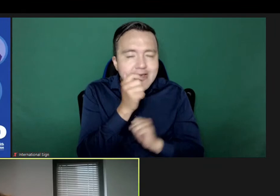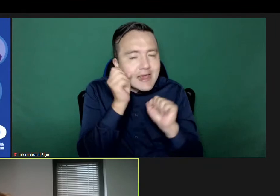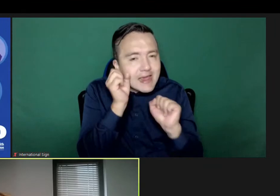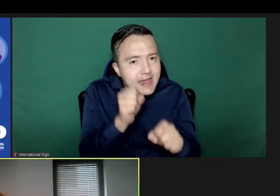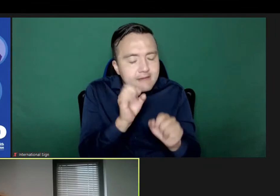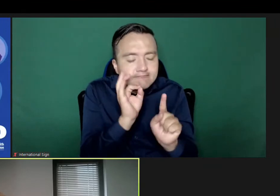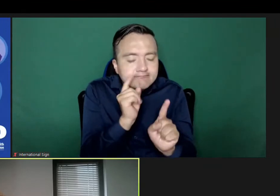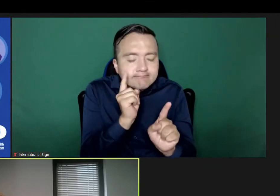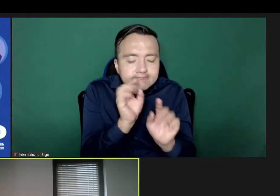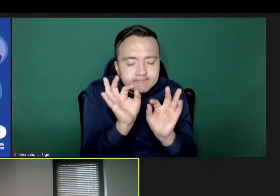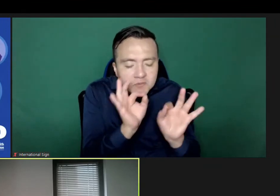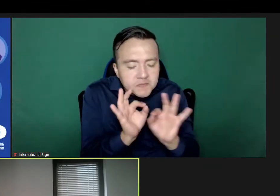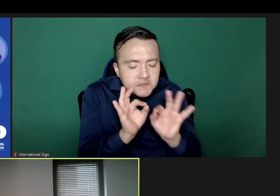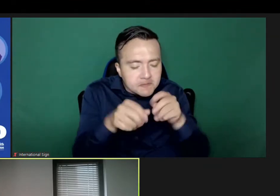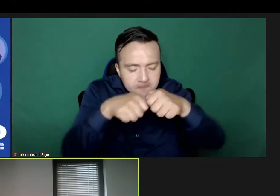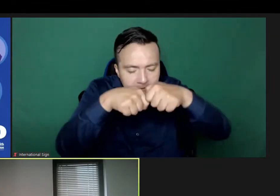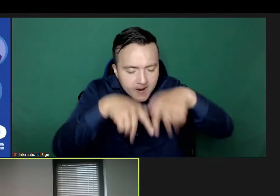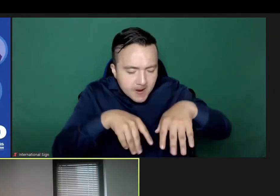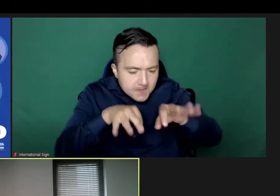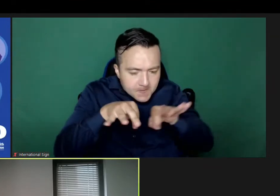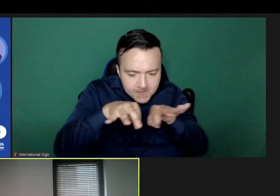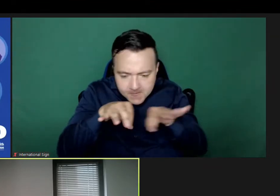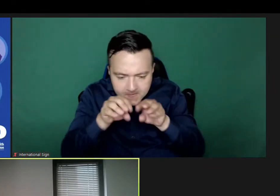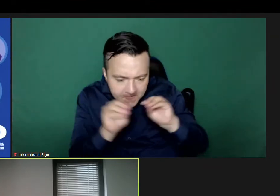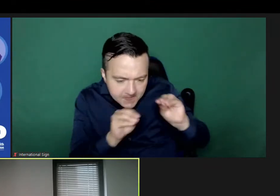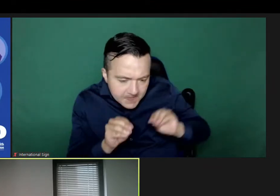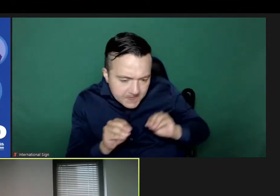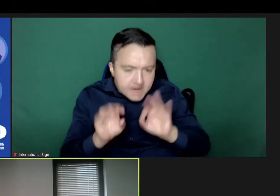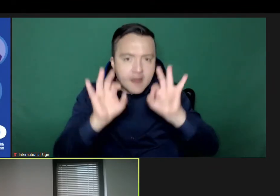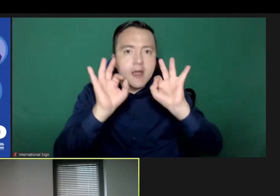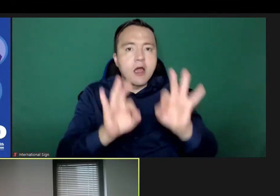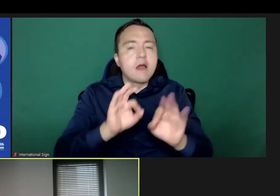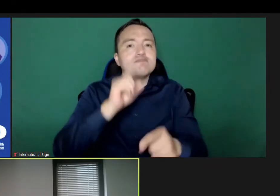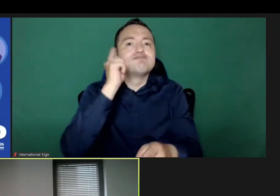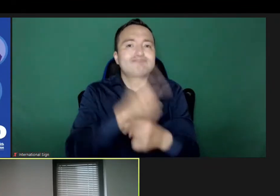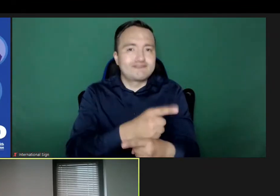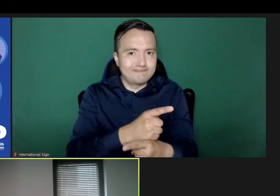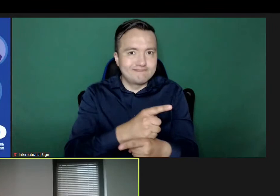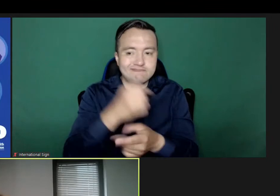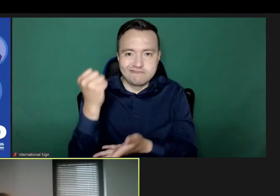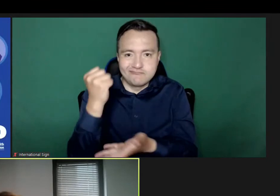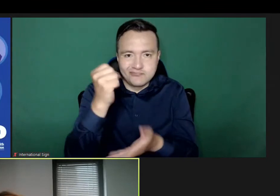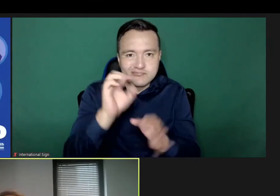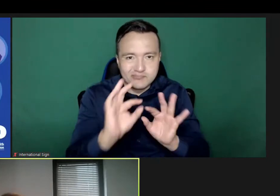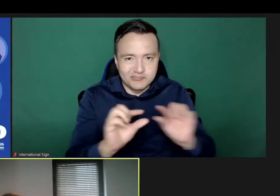the seminar. What investments are most cost effective?